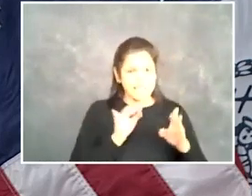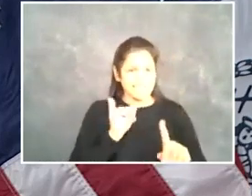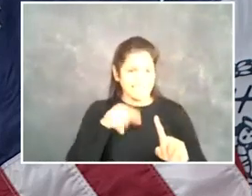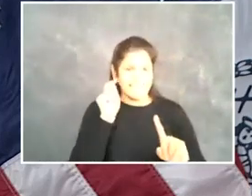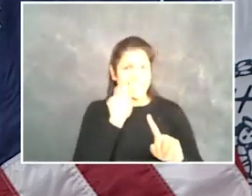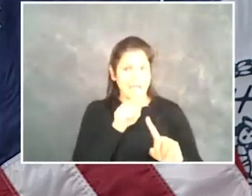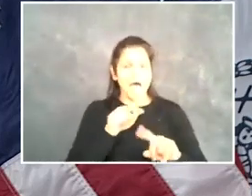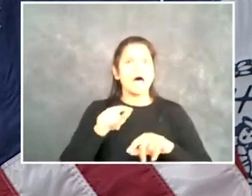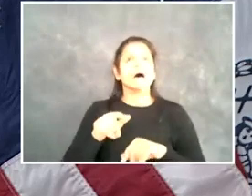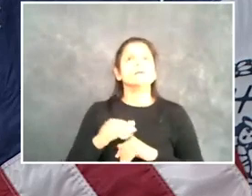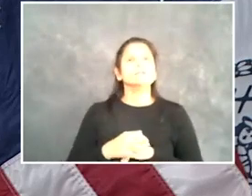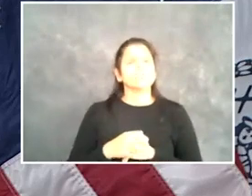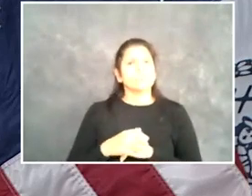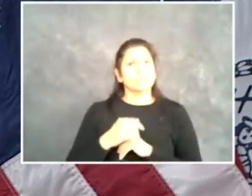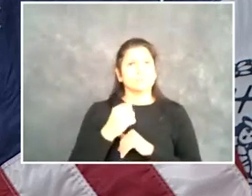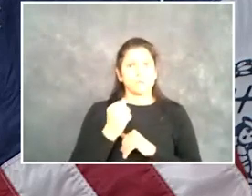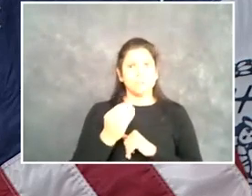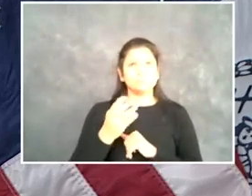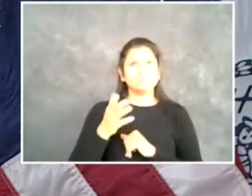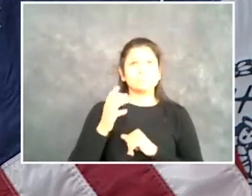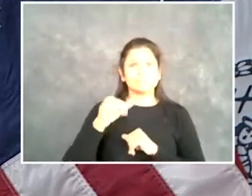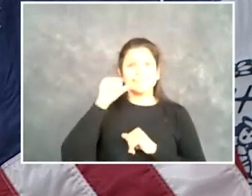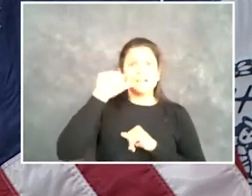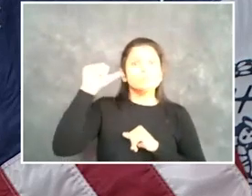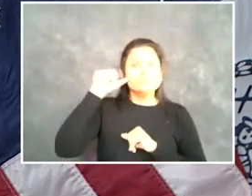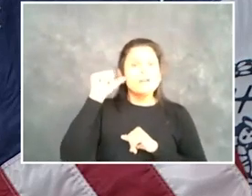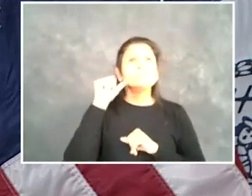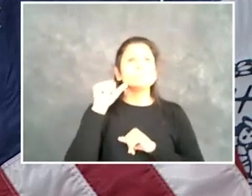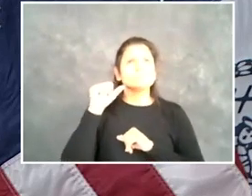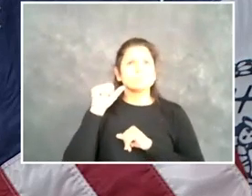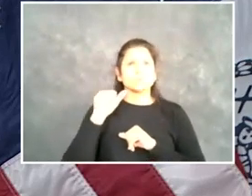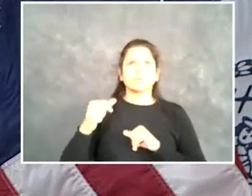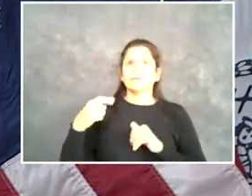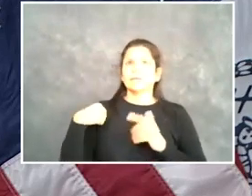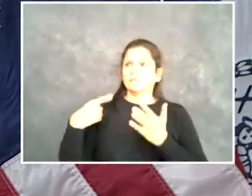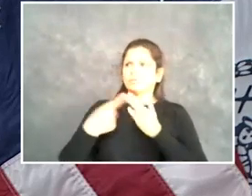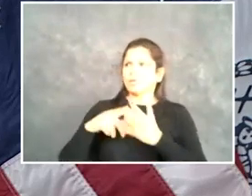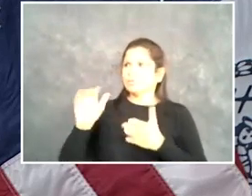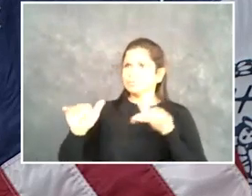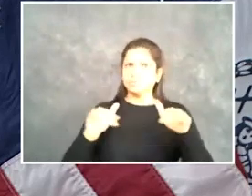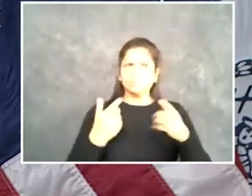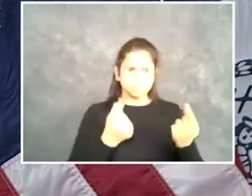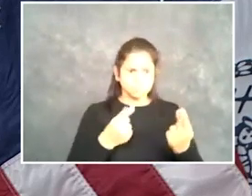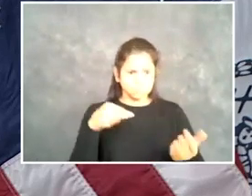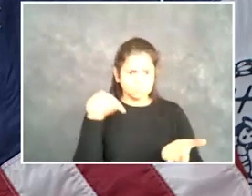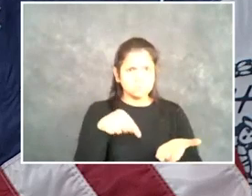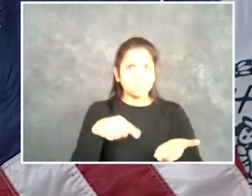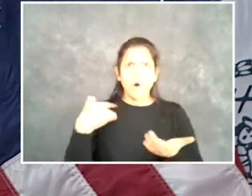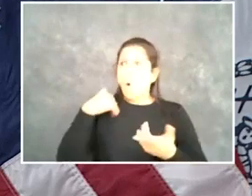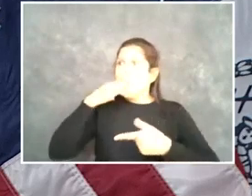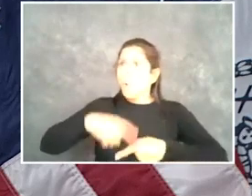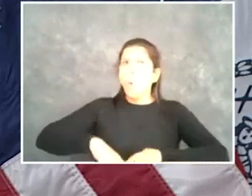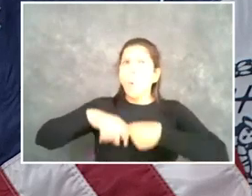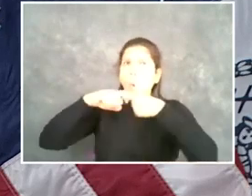WE TALKED YESTERDAY ABOUT SOME THINGS THAT HAVE BEEN ABSOLUTELY ESSENTIAL, LIKE THE AFFORDABLE HOUSING PROGRAM,